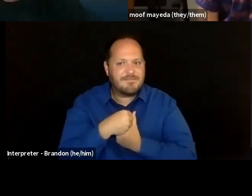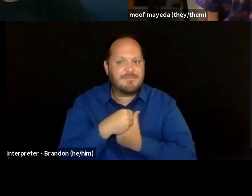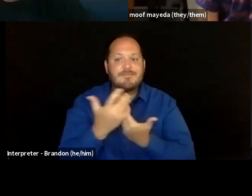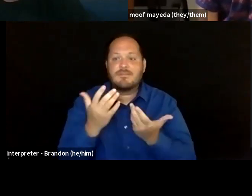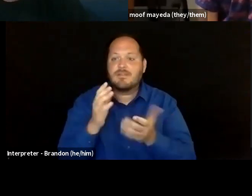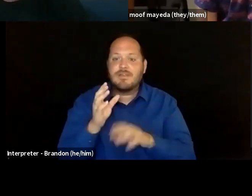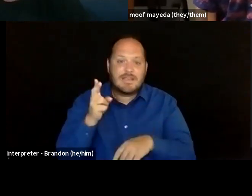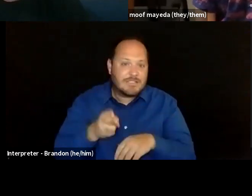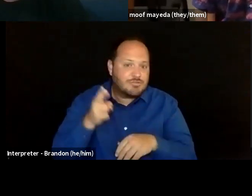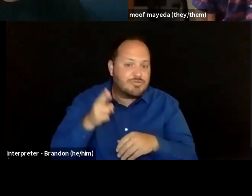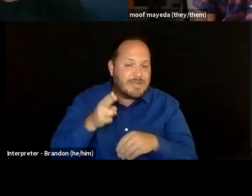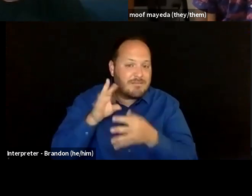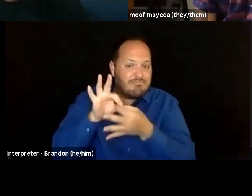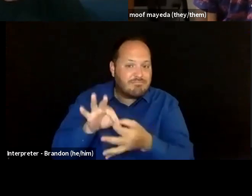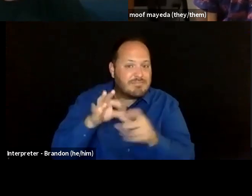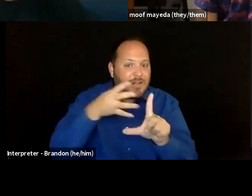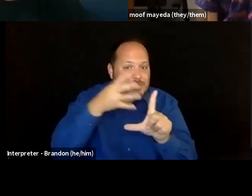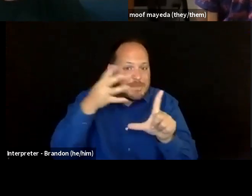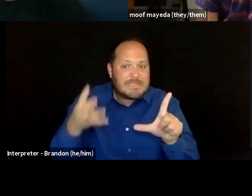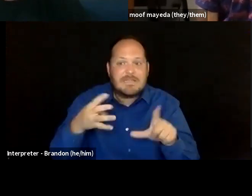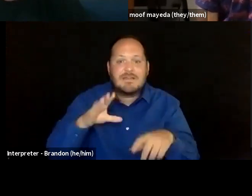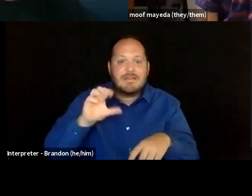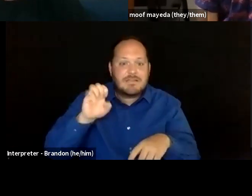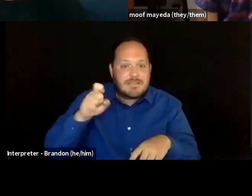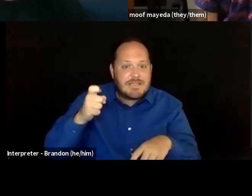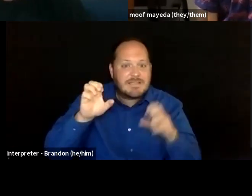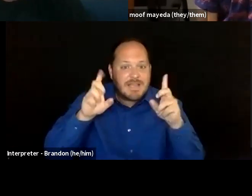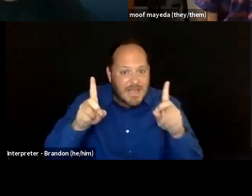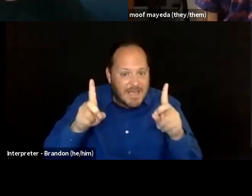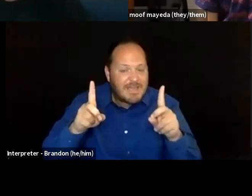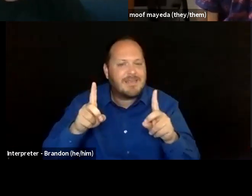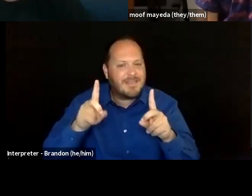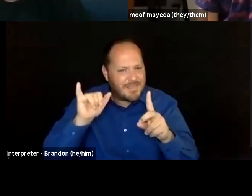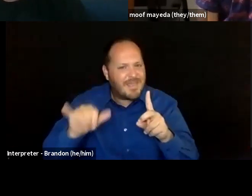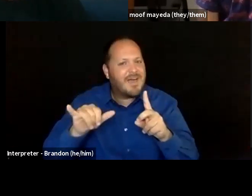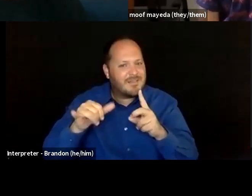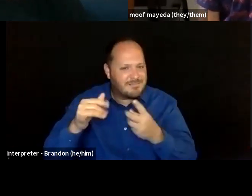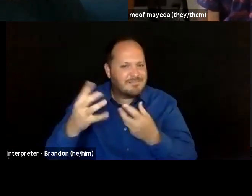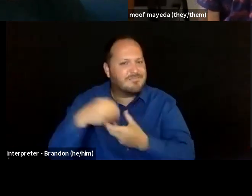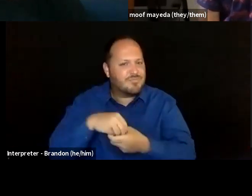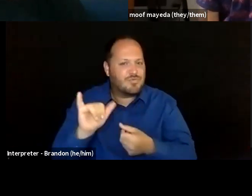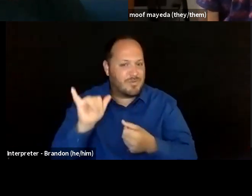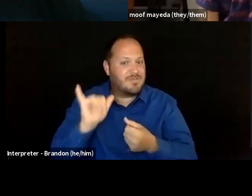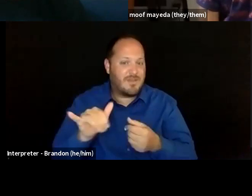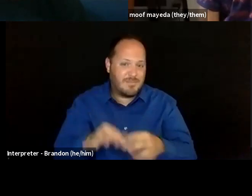home, so . . . I mean I've been hitting the streets on the regular.